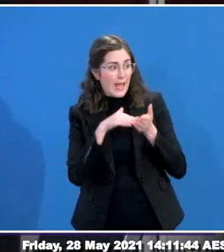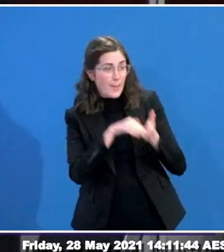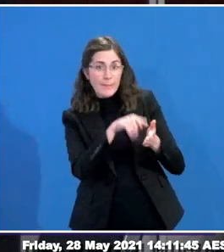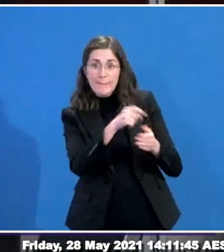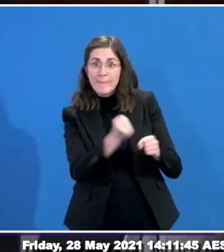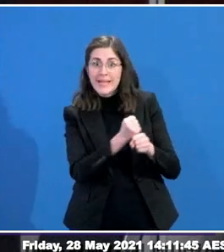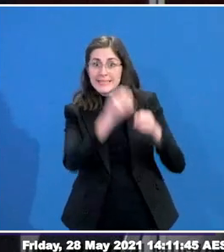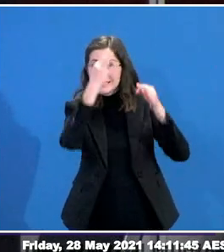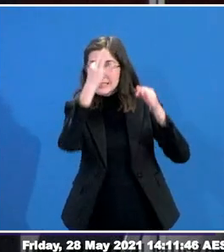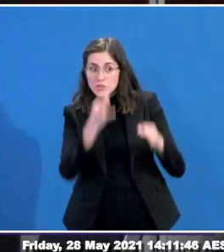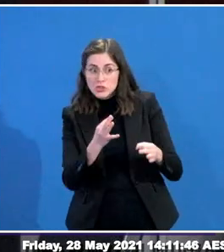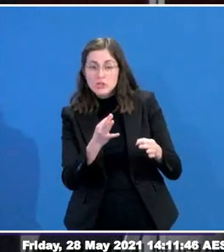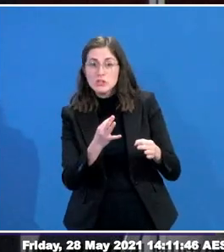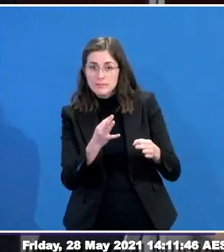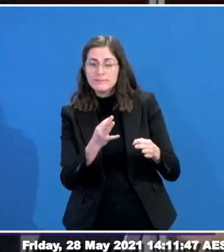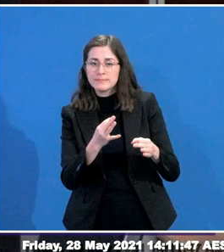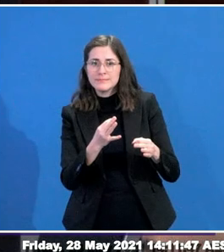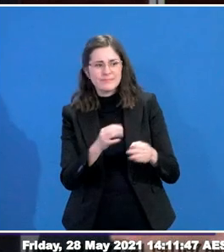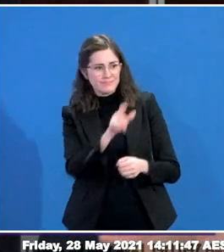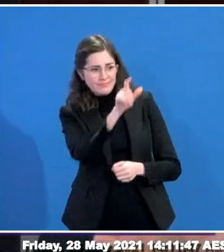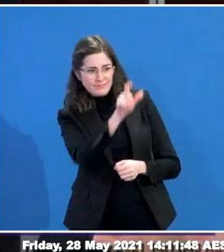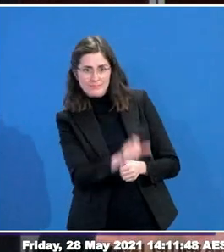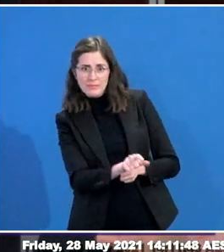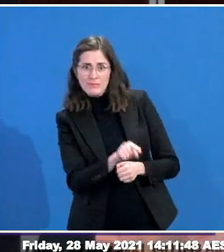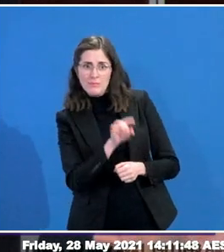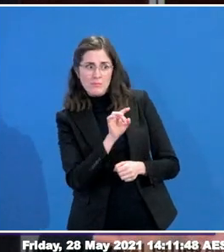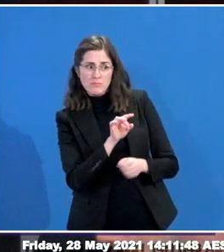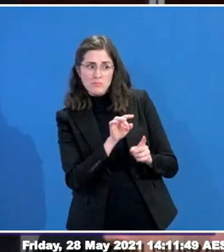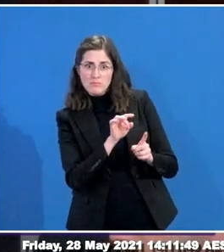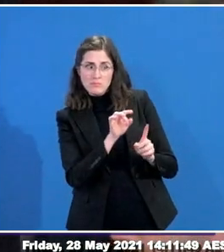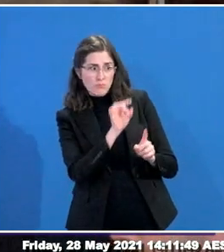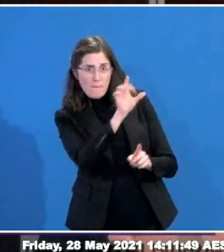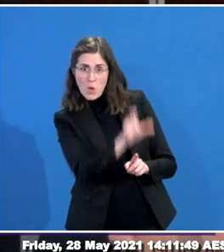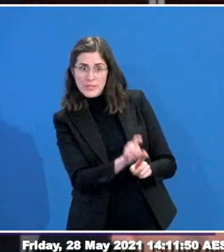the pillars of the scheme is that the participant is assumed to be able to make